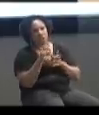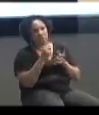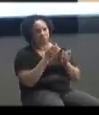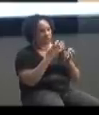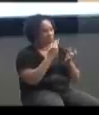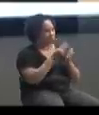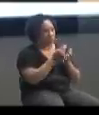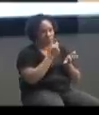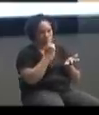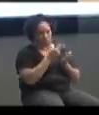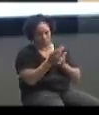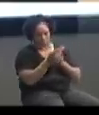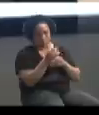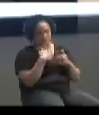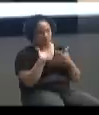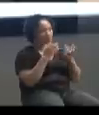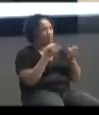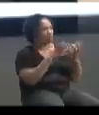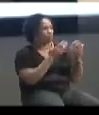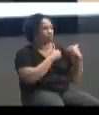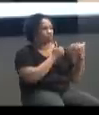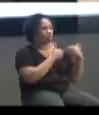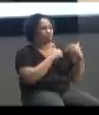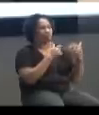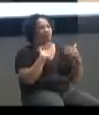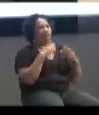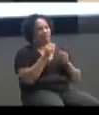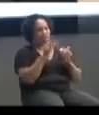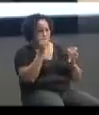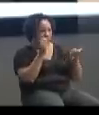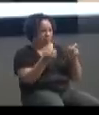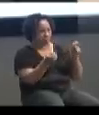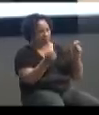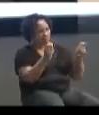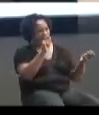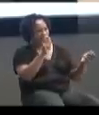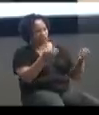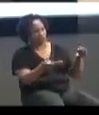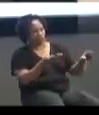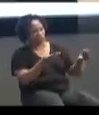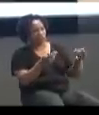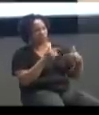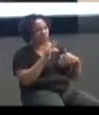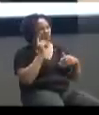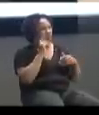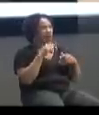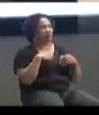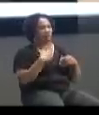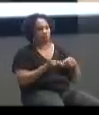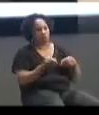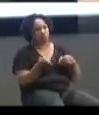ARMED WITH THIS OVERWHELMING RESPONSIBILITY, WE CAN LEVERAGE OUR REAL ESTATE FOOT PRINT, OUR FLEET OPERATIONS AND SUPPLY